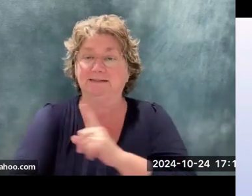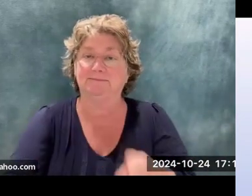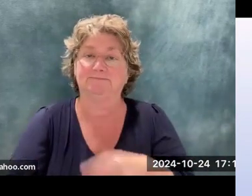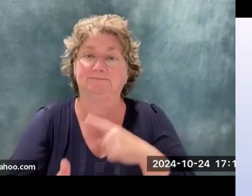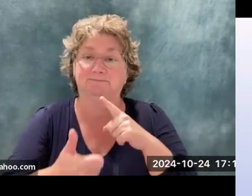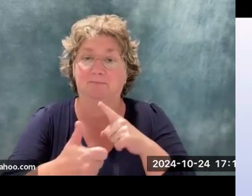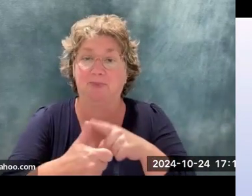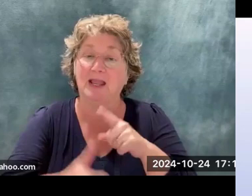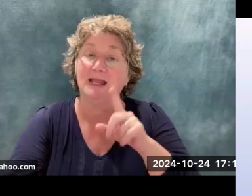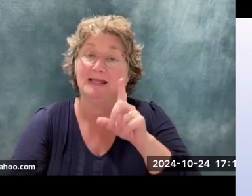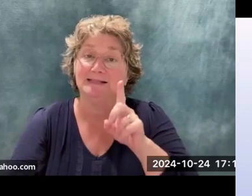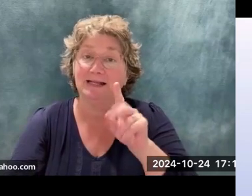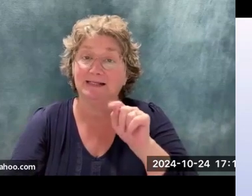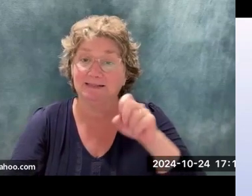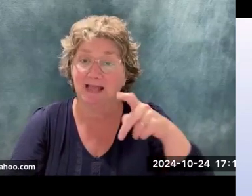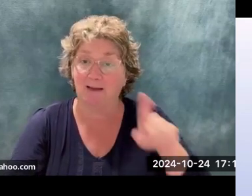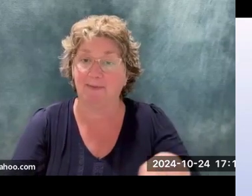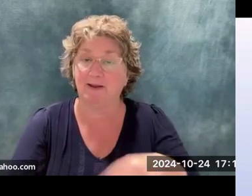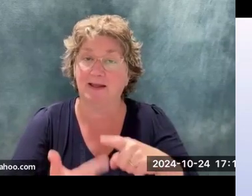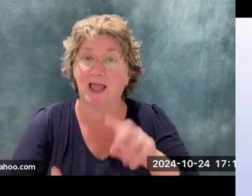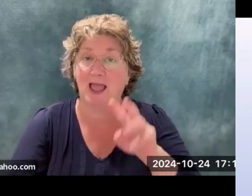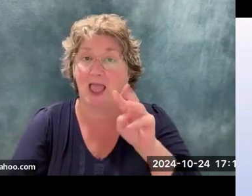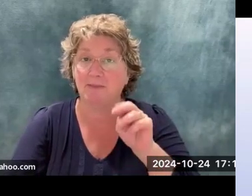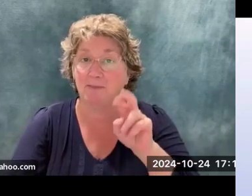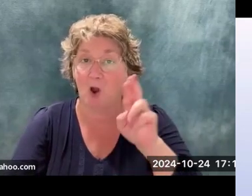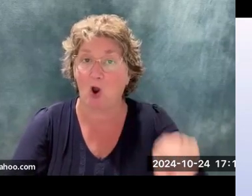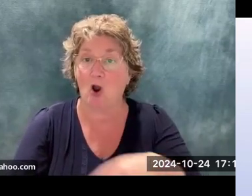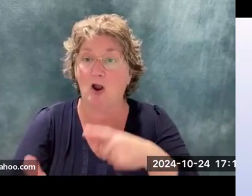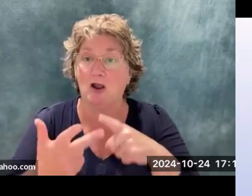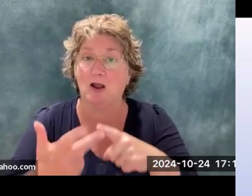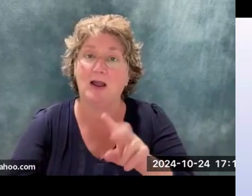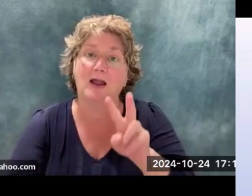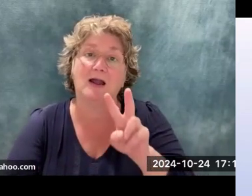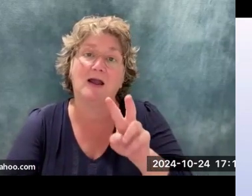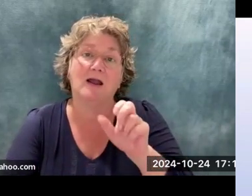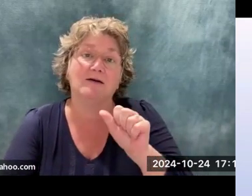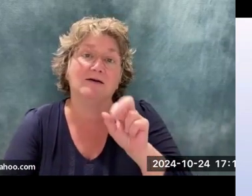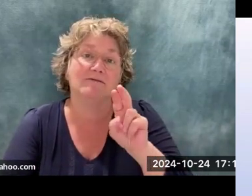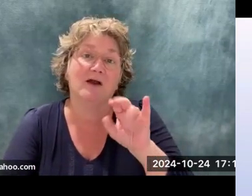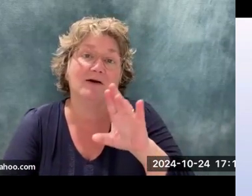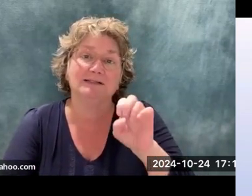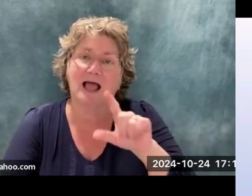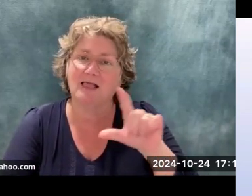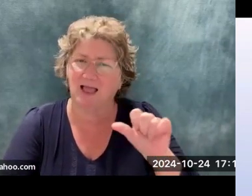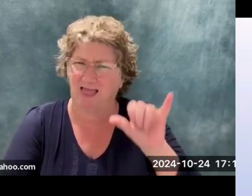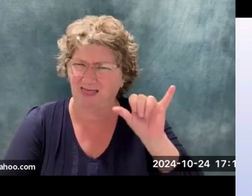varicella, which is another word for chicken pox, and several others if they haven't already been obtained in infancy.